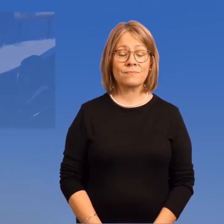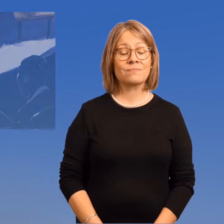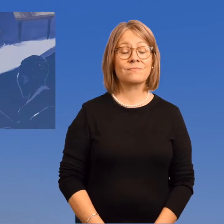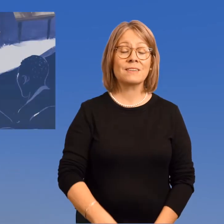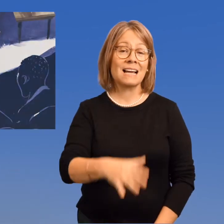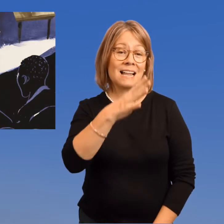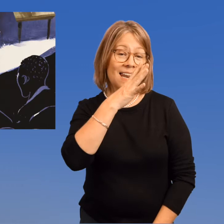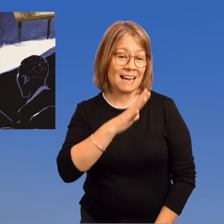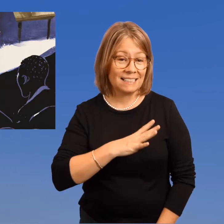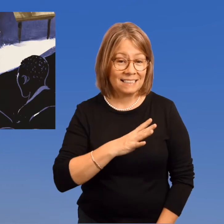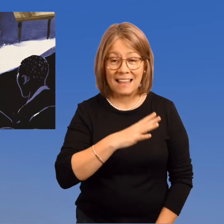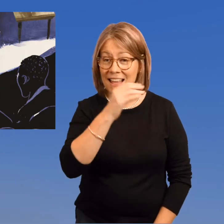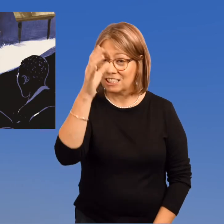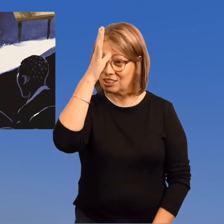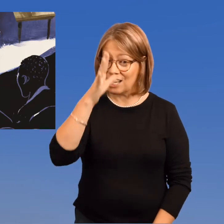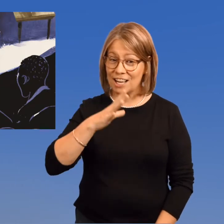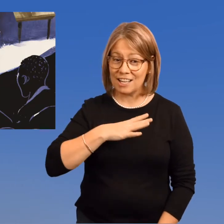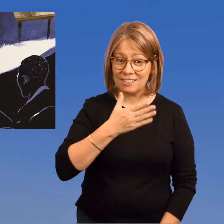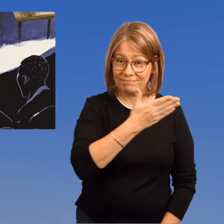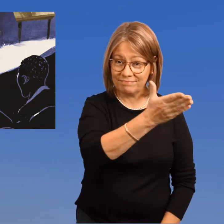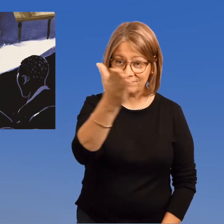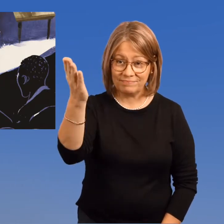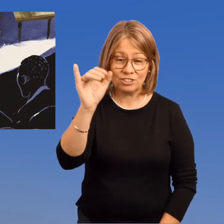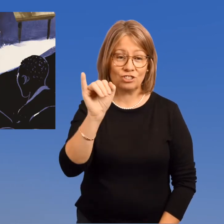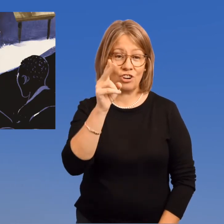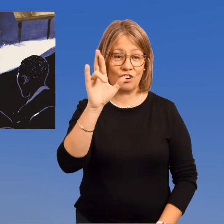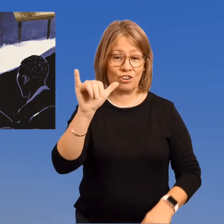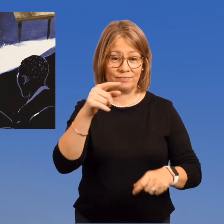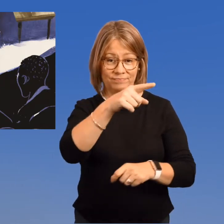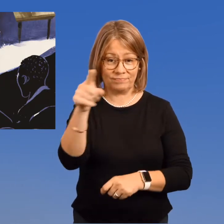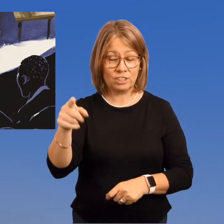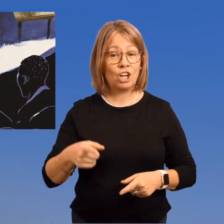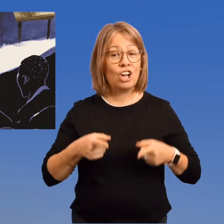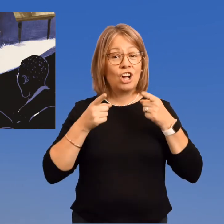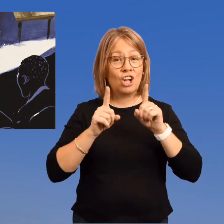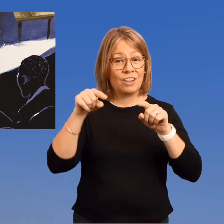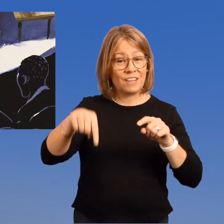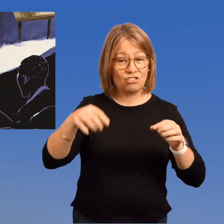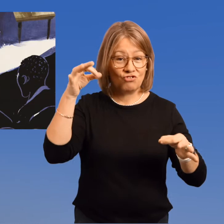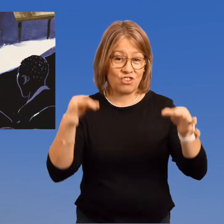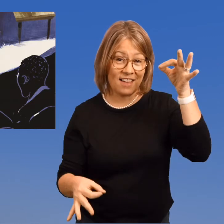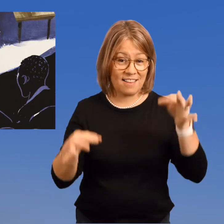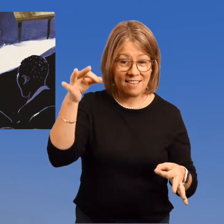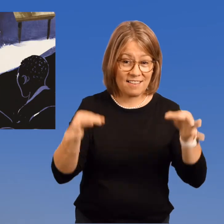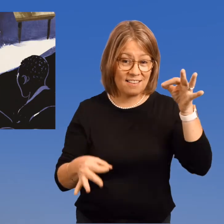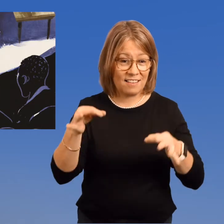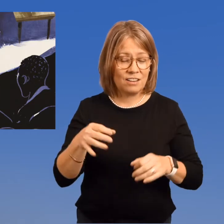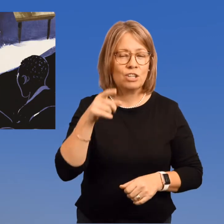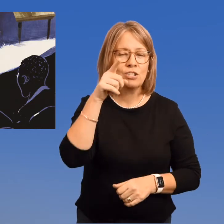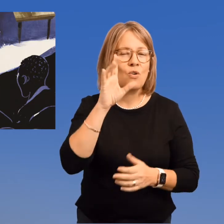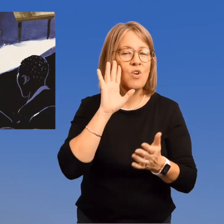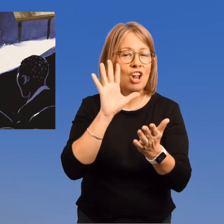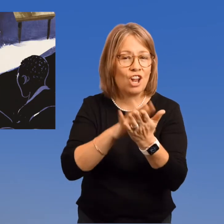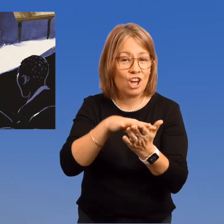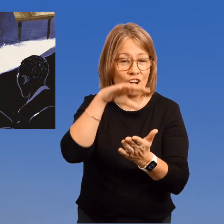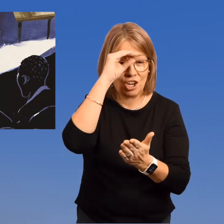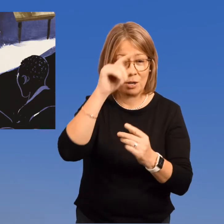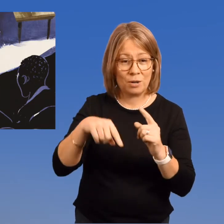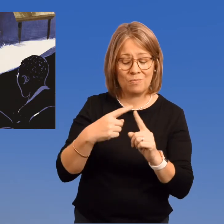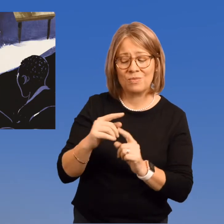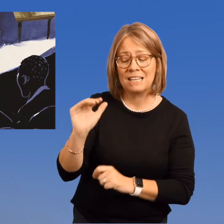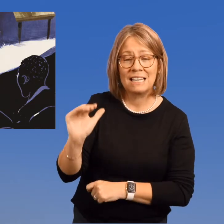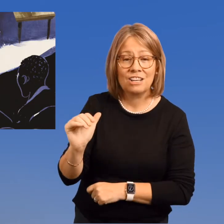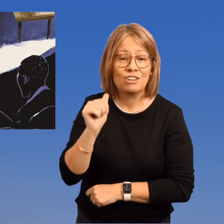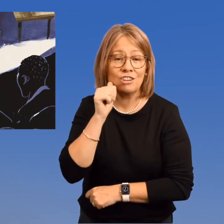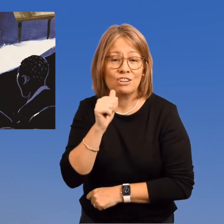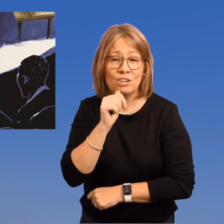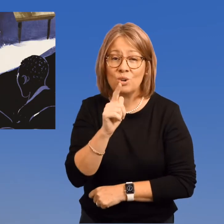Ladies and gentleman of the jury, during this trial, you will learn about a little girl